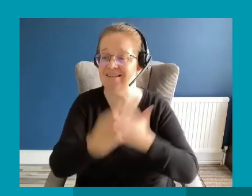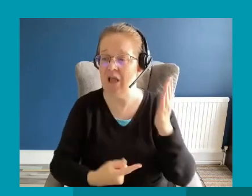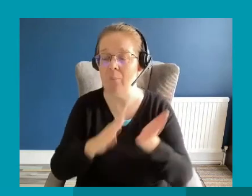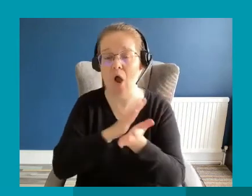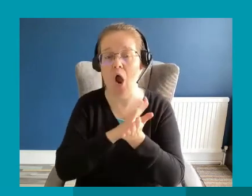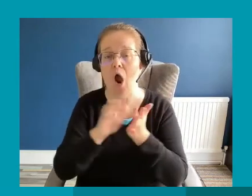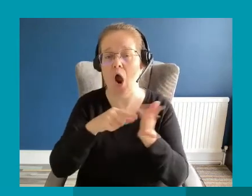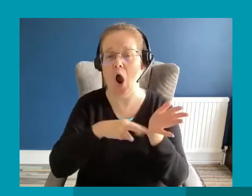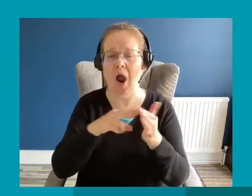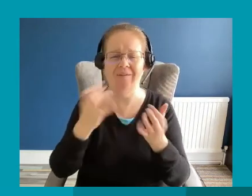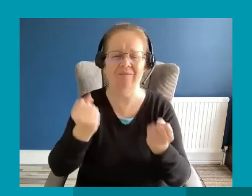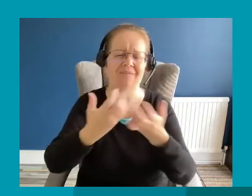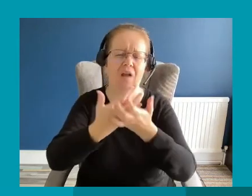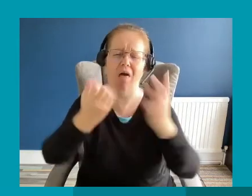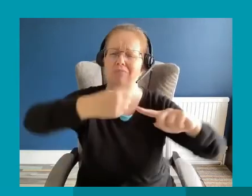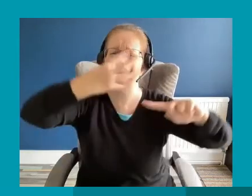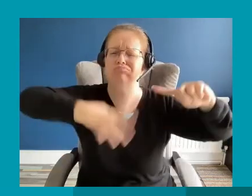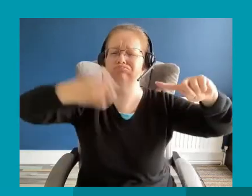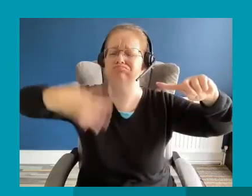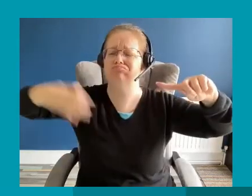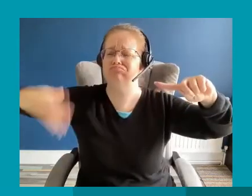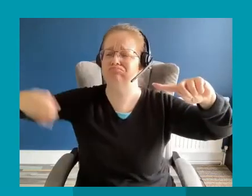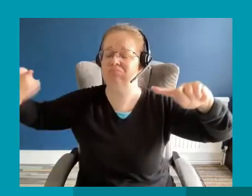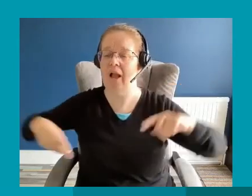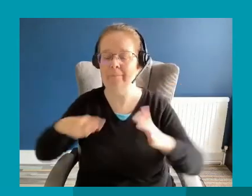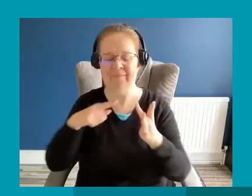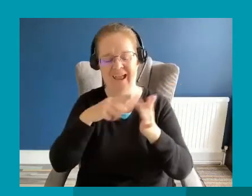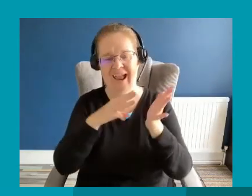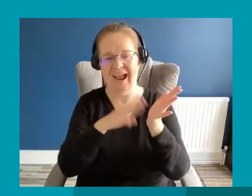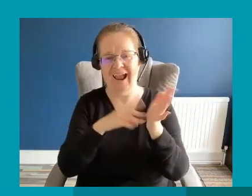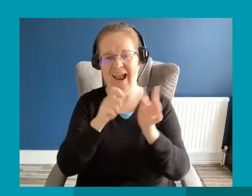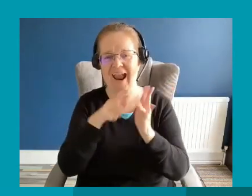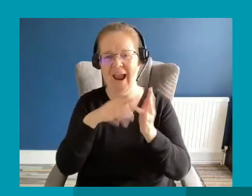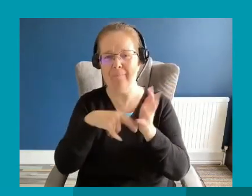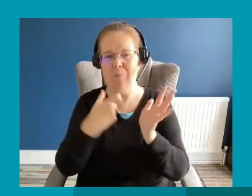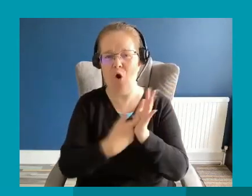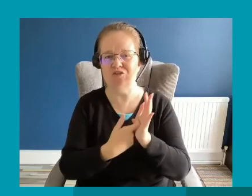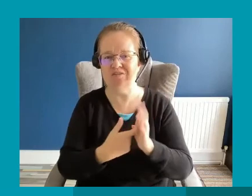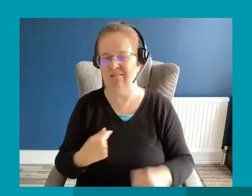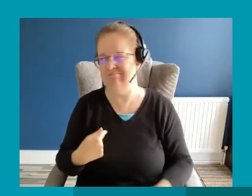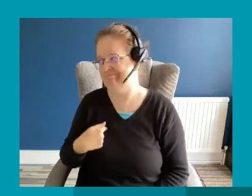One really interesting article, impostor syndrome. Do you like even qualify As disabled?